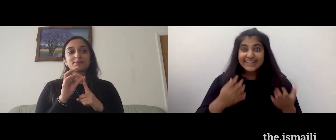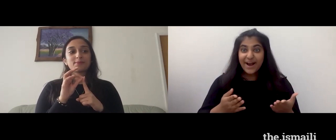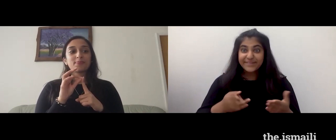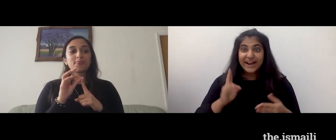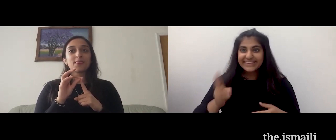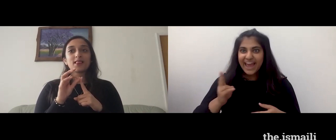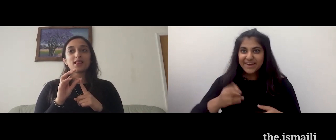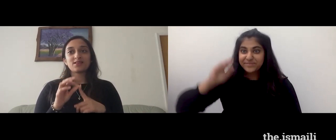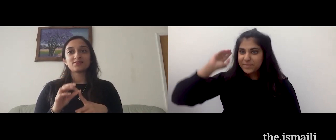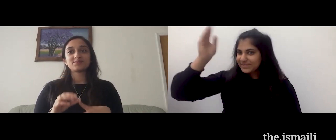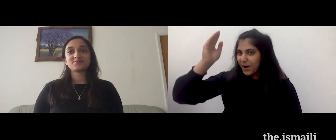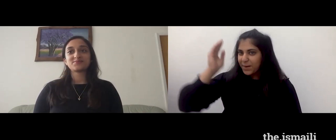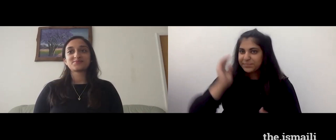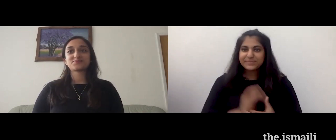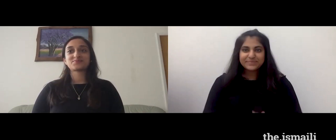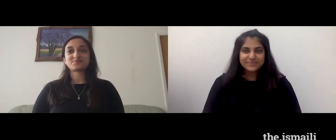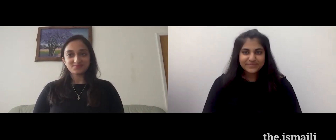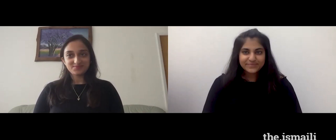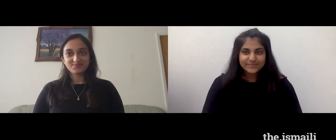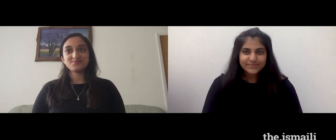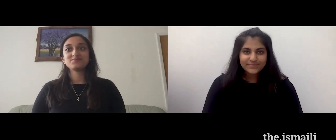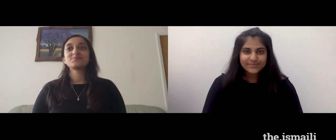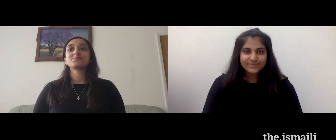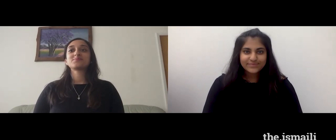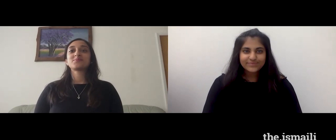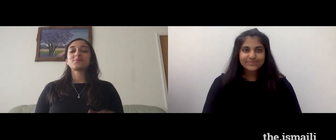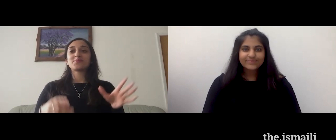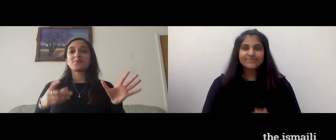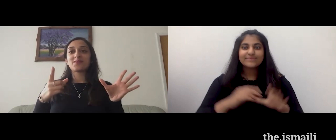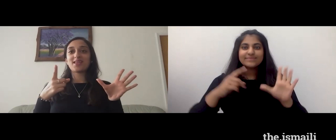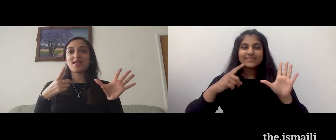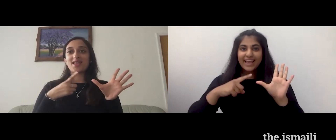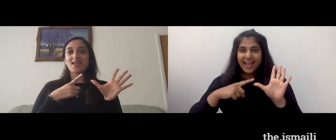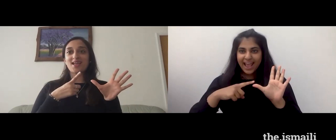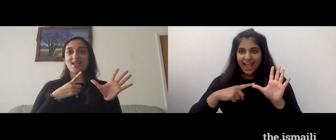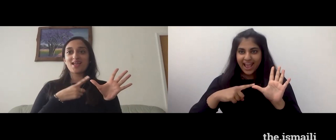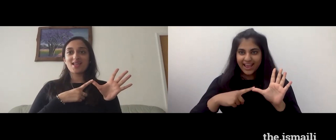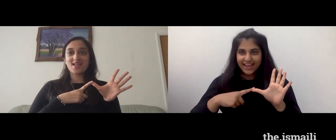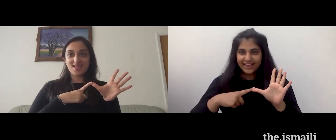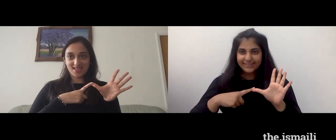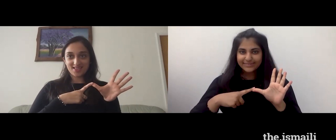Now, again from the top, "A"